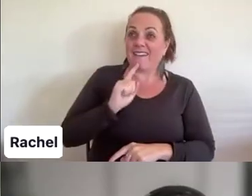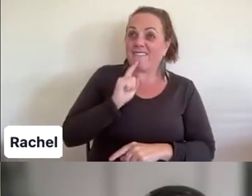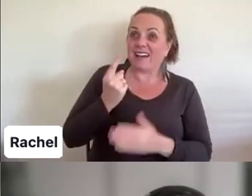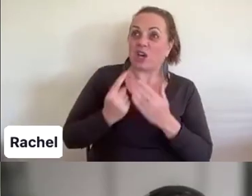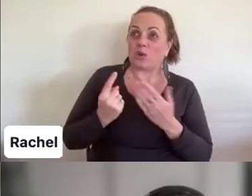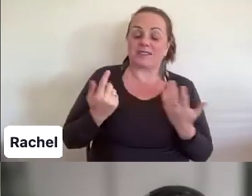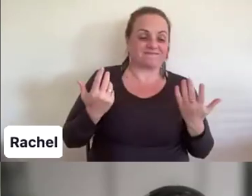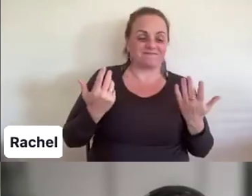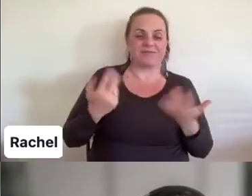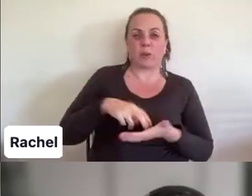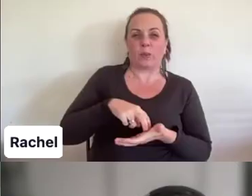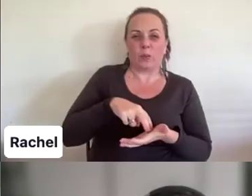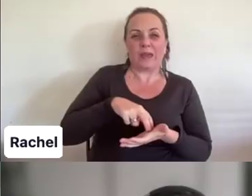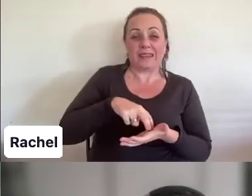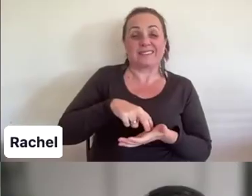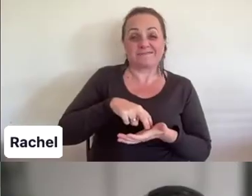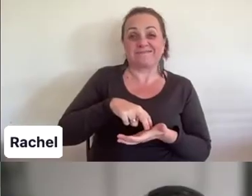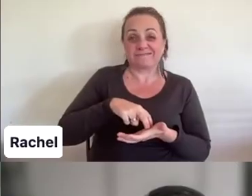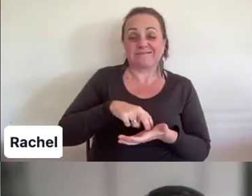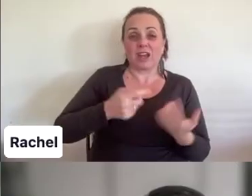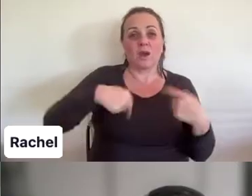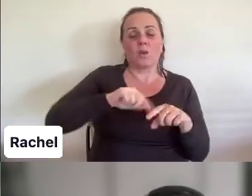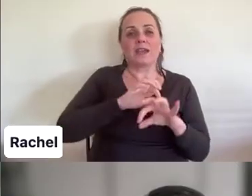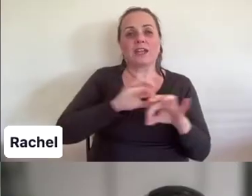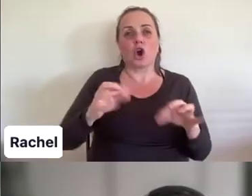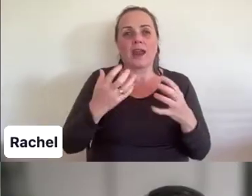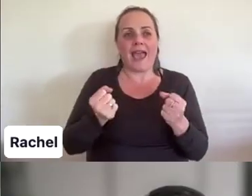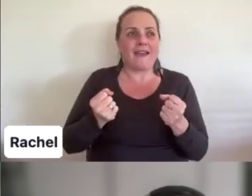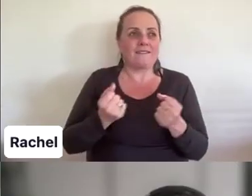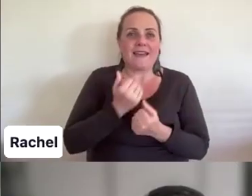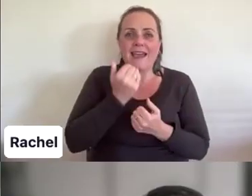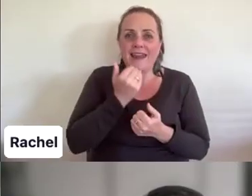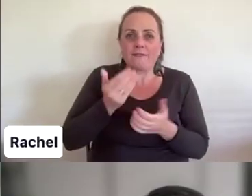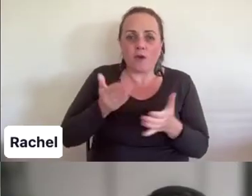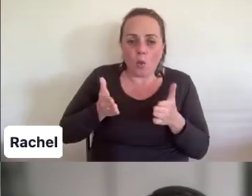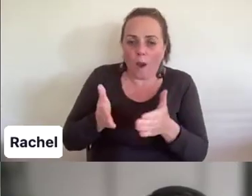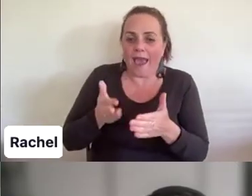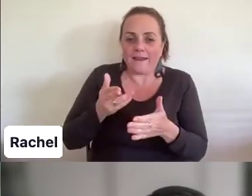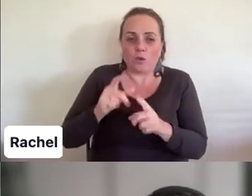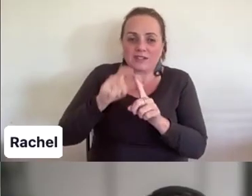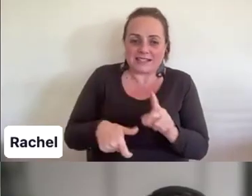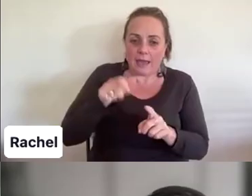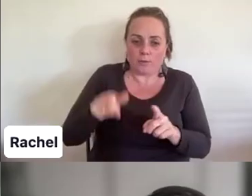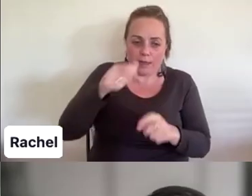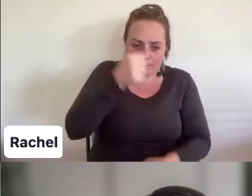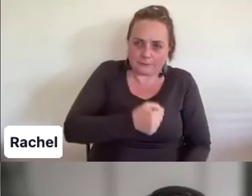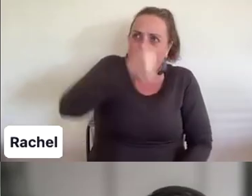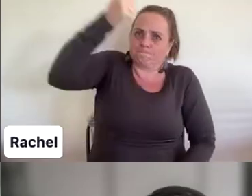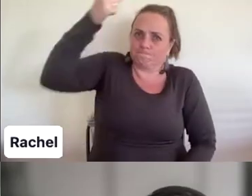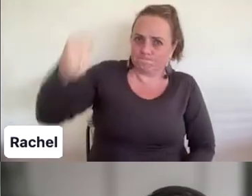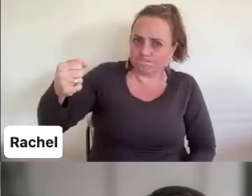just don't have enough vehicles for disabled people to be in positions that we can actually